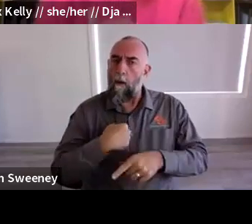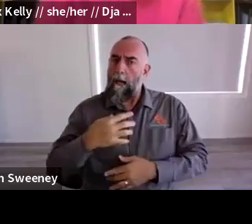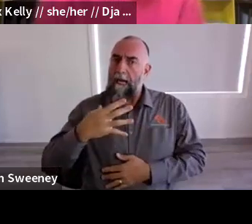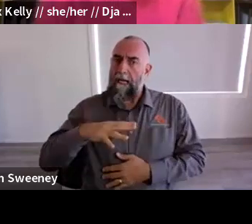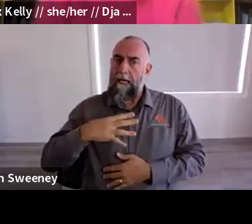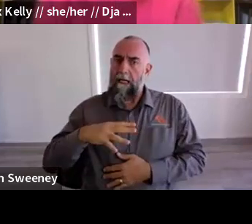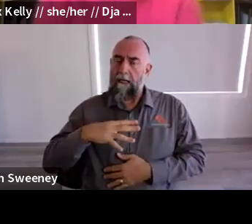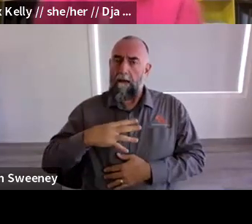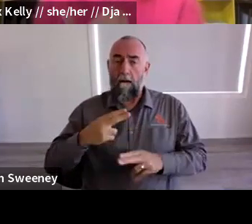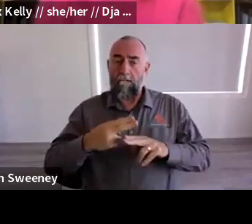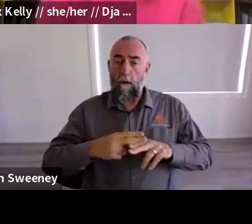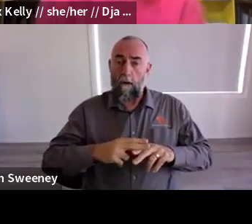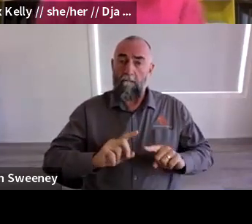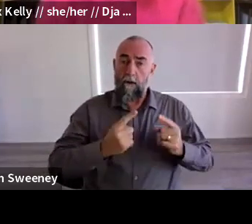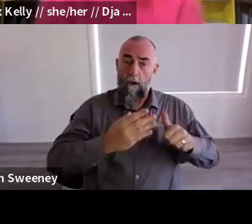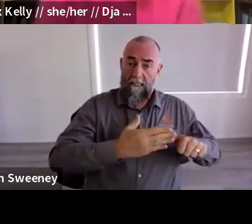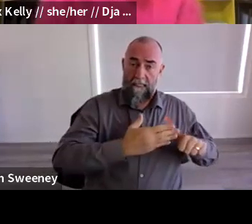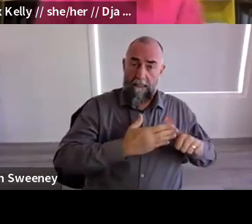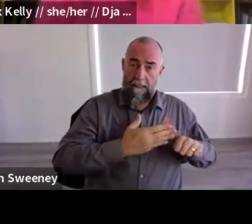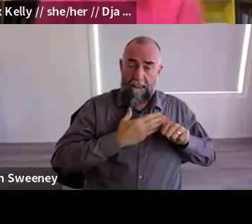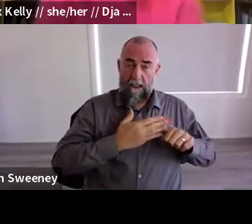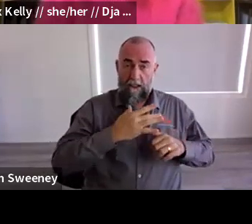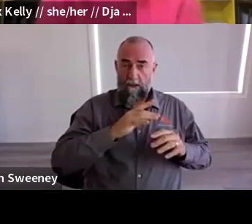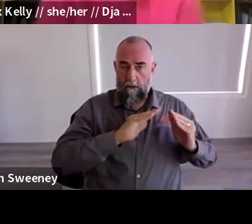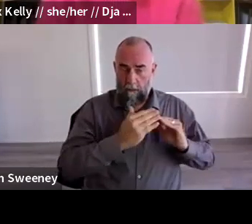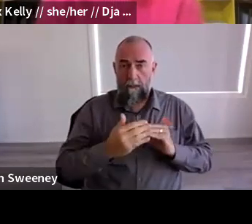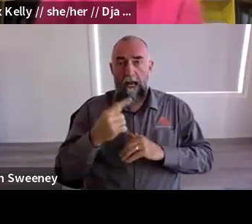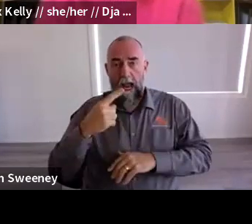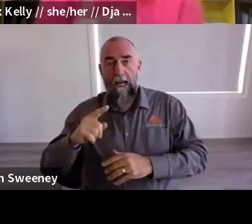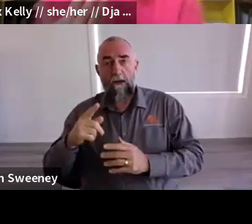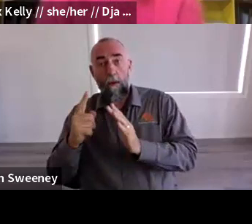It's one of the other things I wanted to say is - that - I think there's a